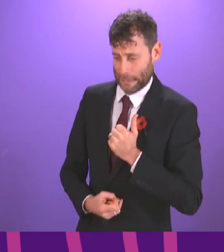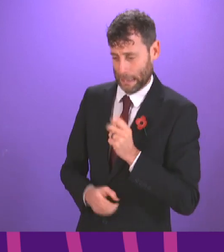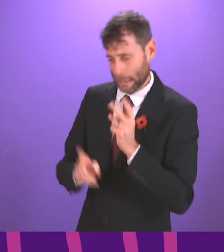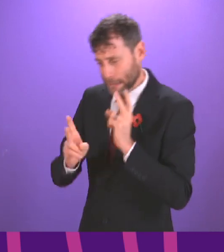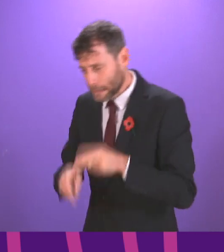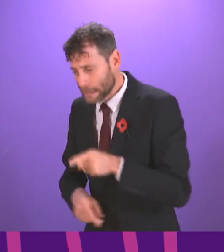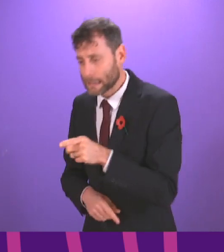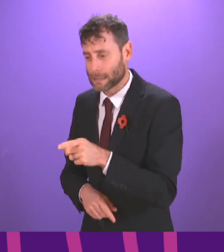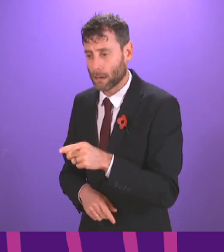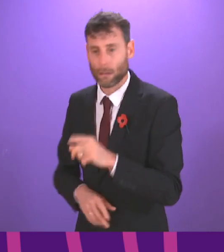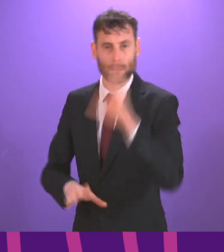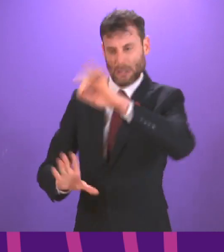test on a person. A frail elderly patient might be at the end of their life, for example.